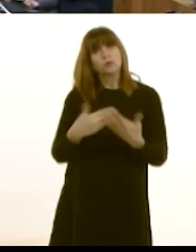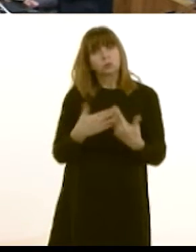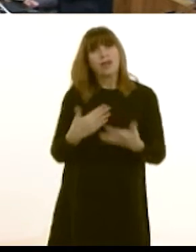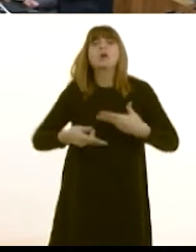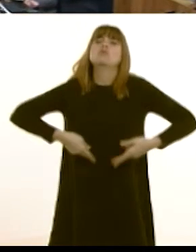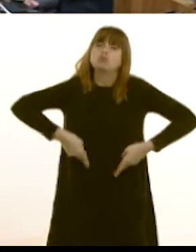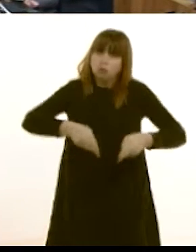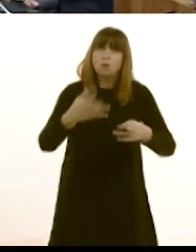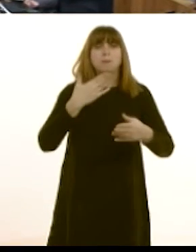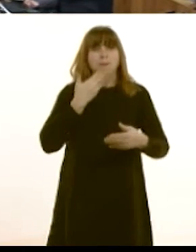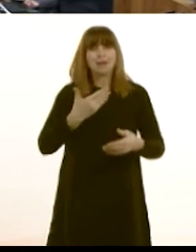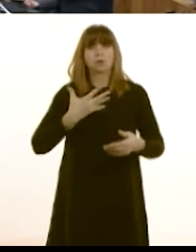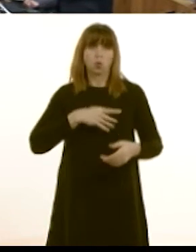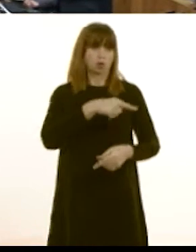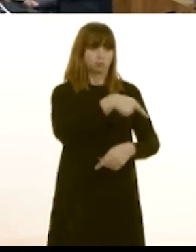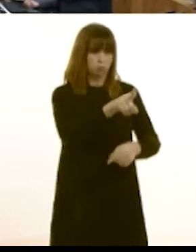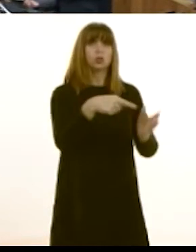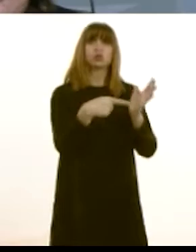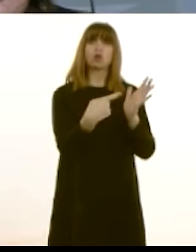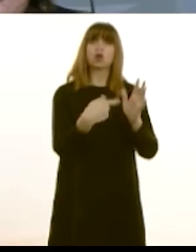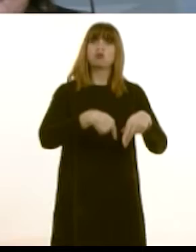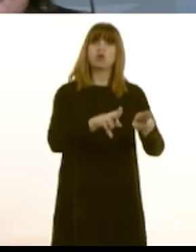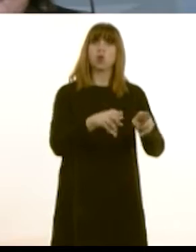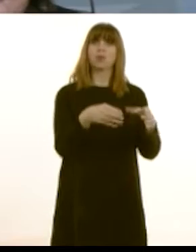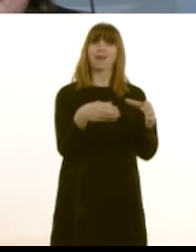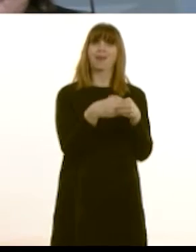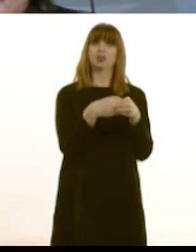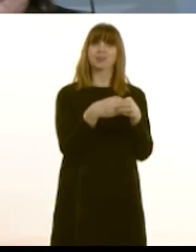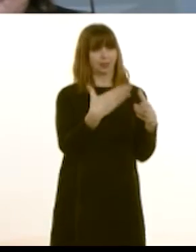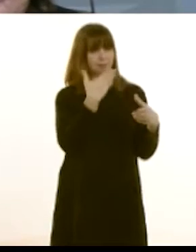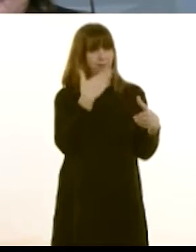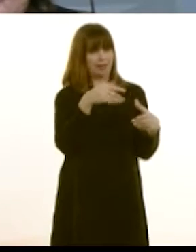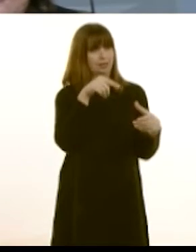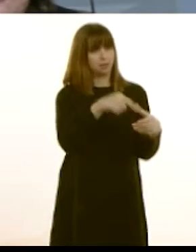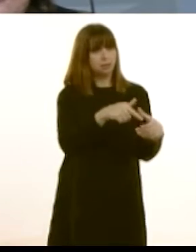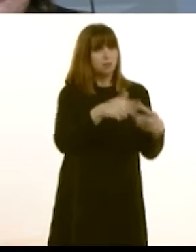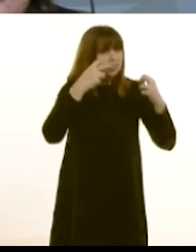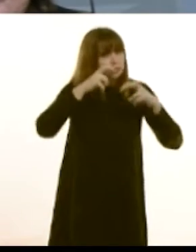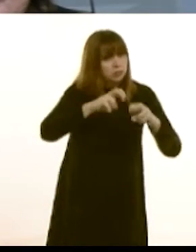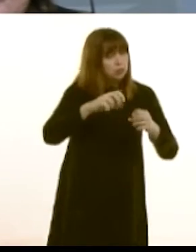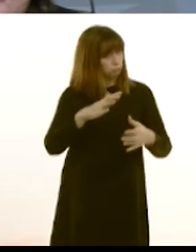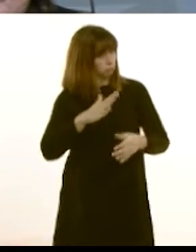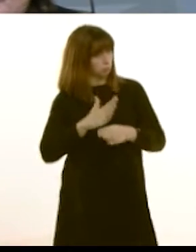to have a review of the way the trunk road agency is engaging in this process so that we can be satisfied that all corners are covered off?